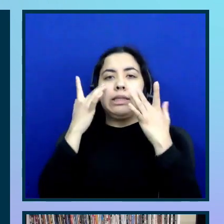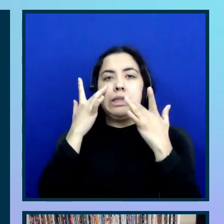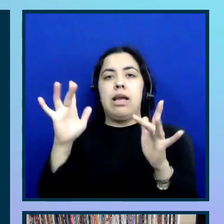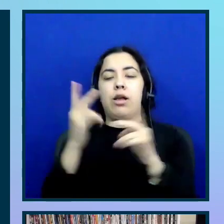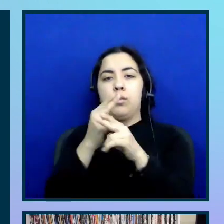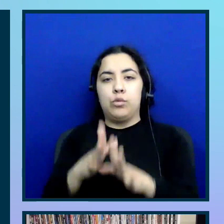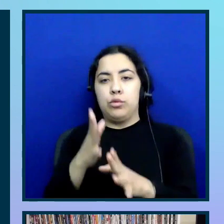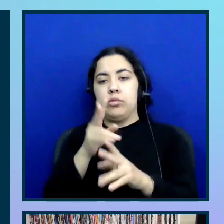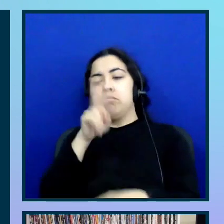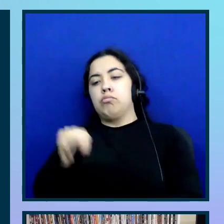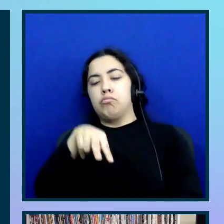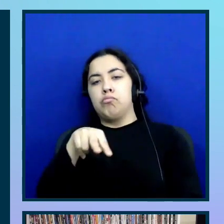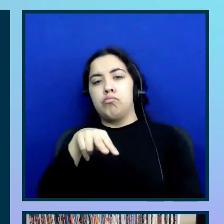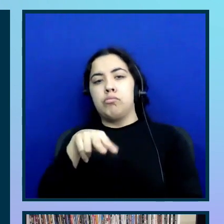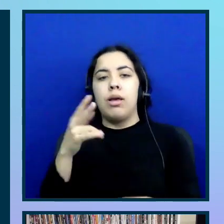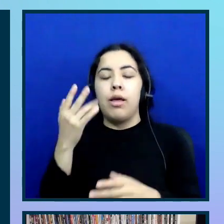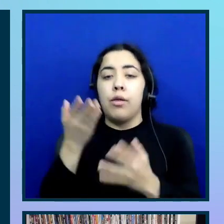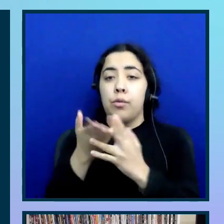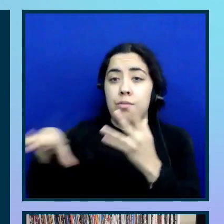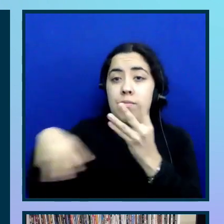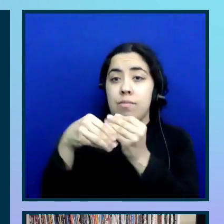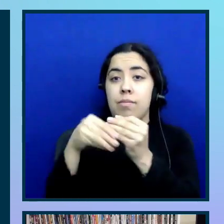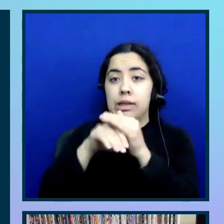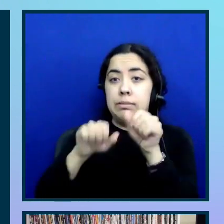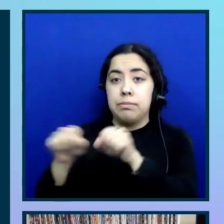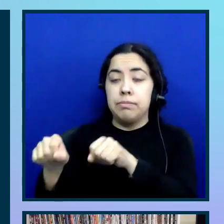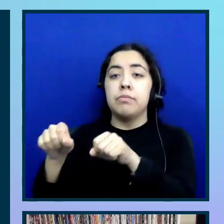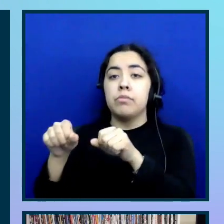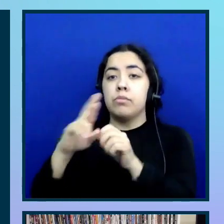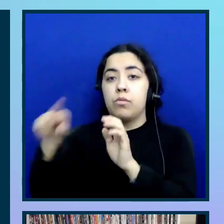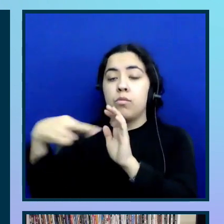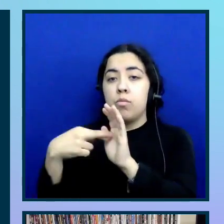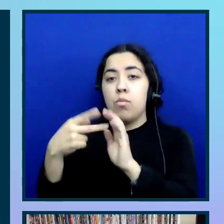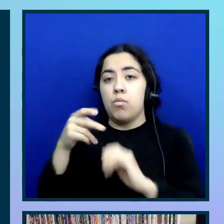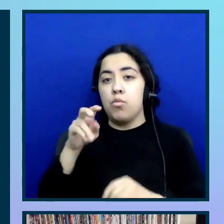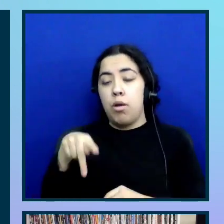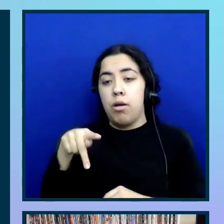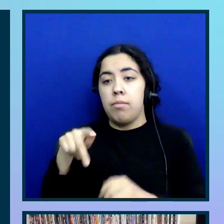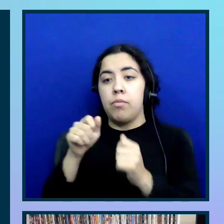So after adding the accessibility role prop with the appropriate header value, the text was then described